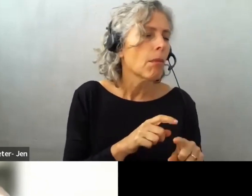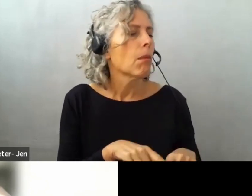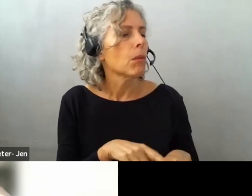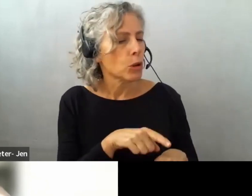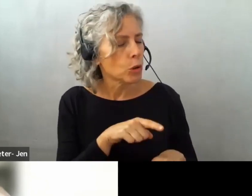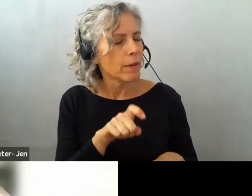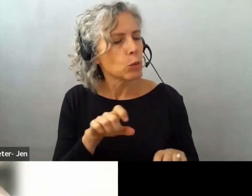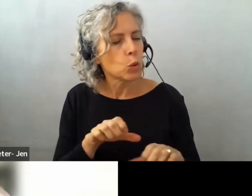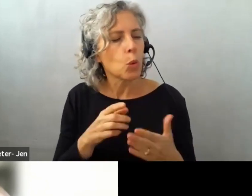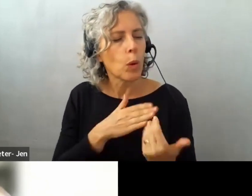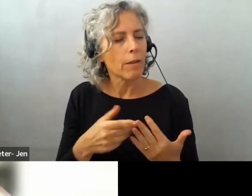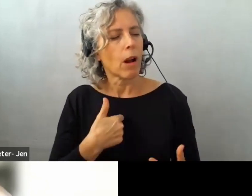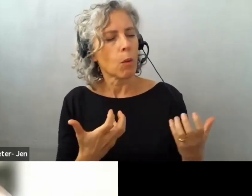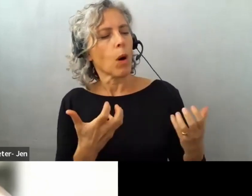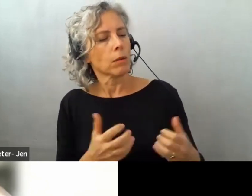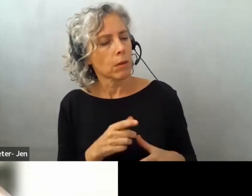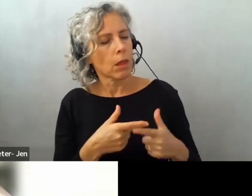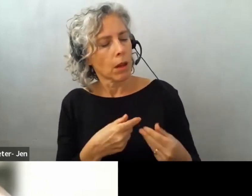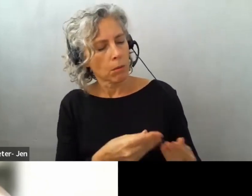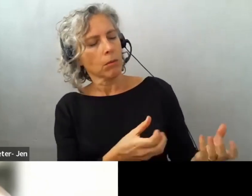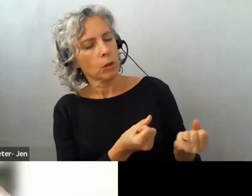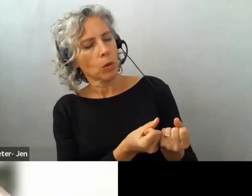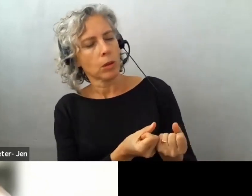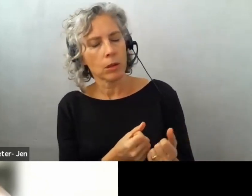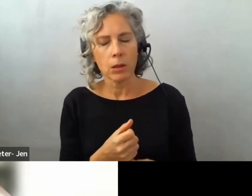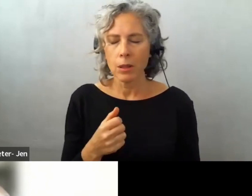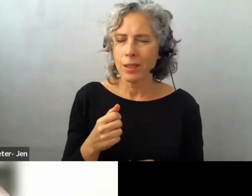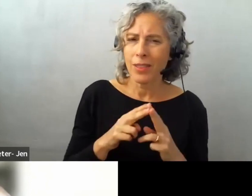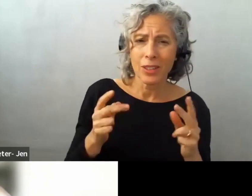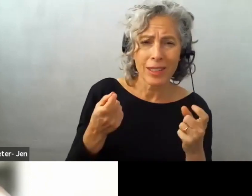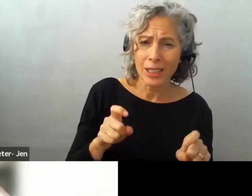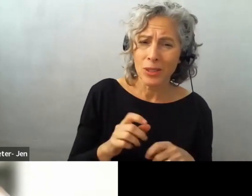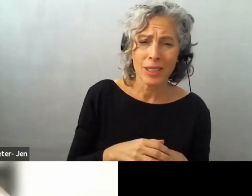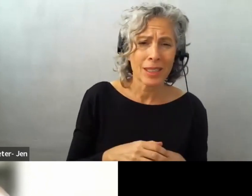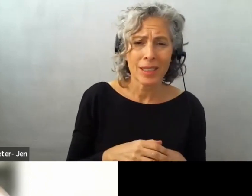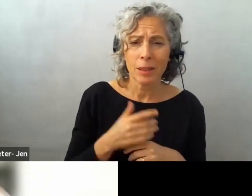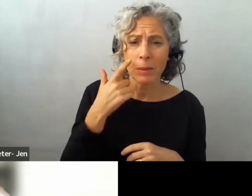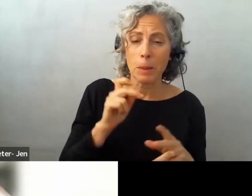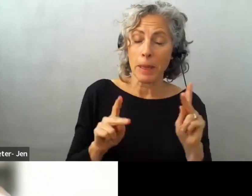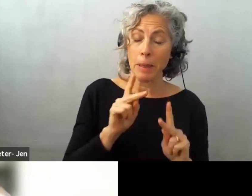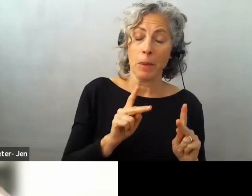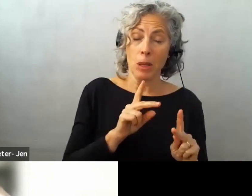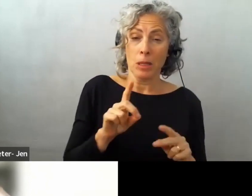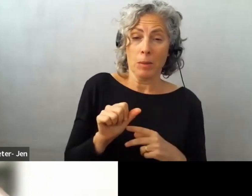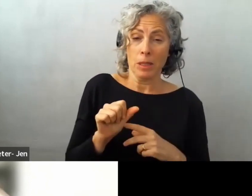the abuser wants. And that's incredibly dangerous, because people with disabilities are in are at higher risk of domestic